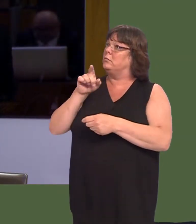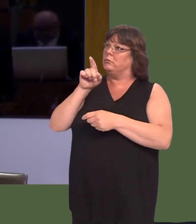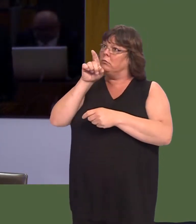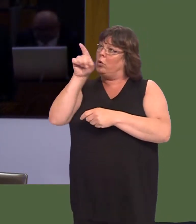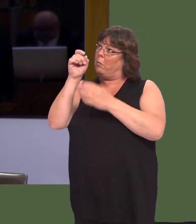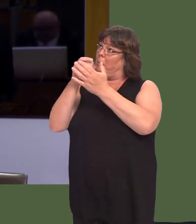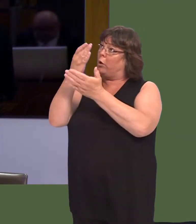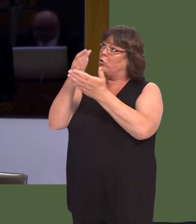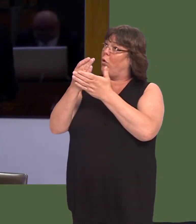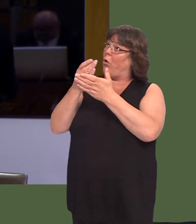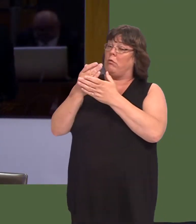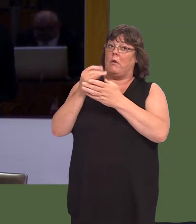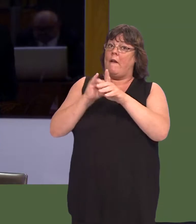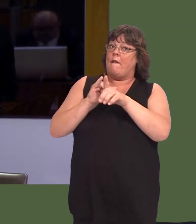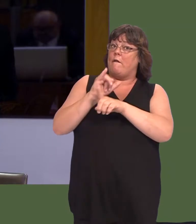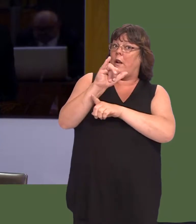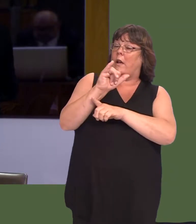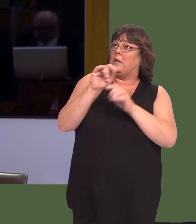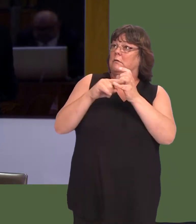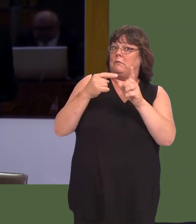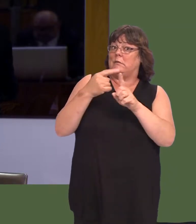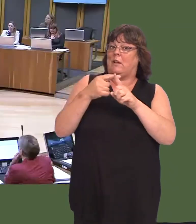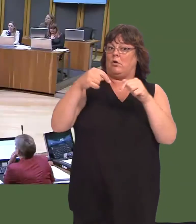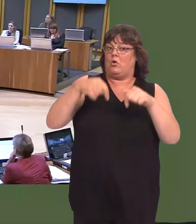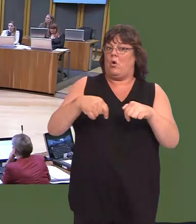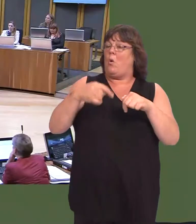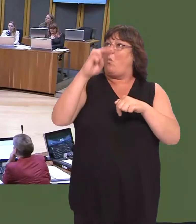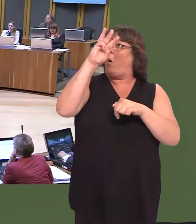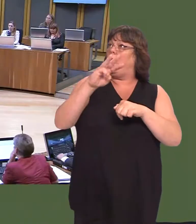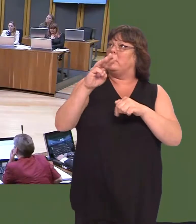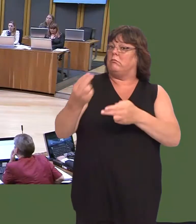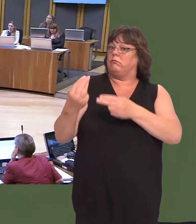devolved, and once it is devolved, what will you do with it?